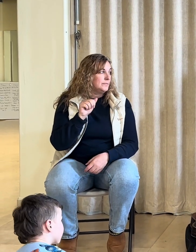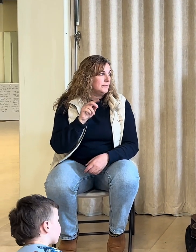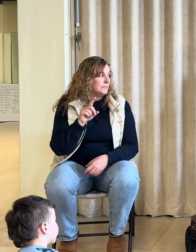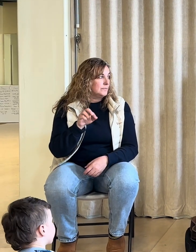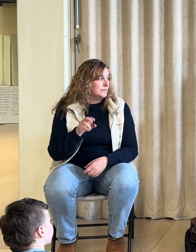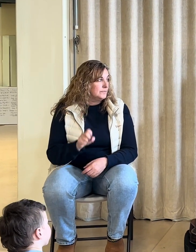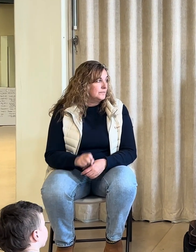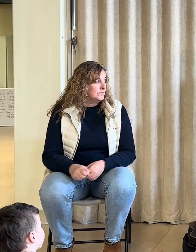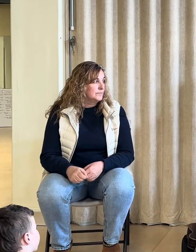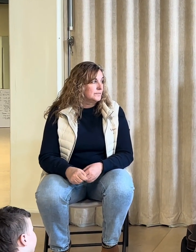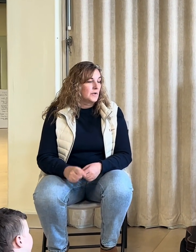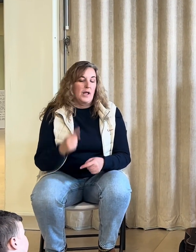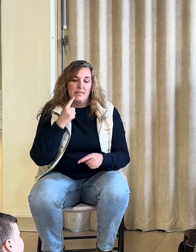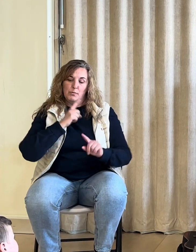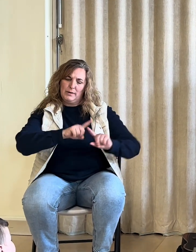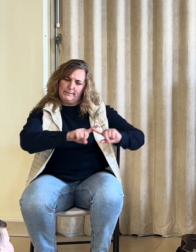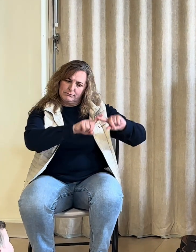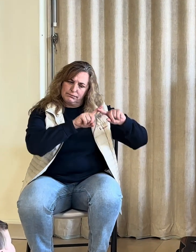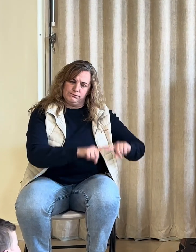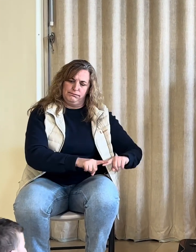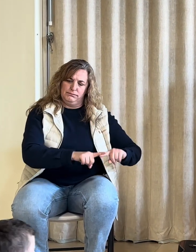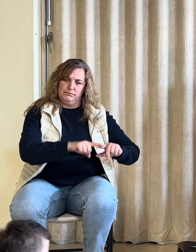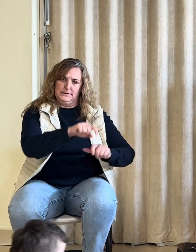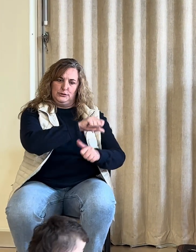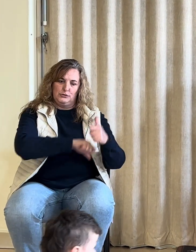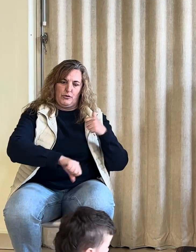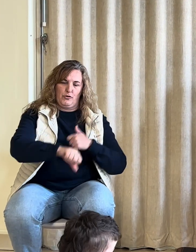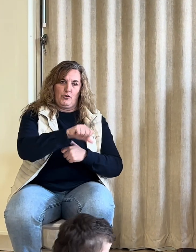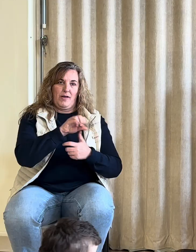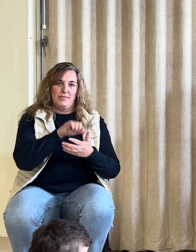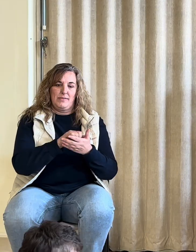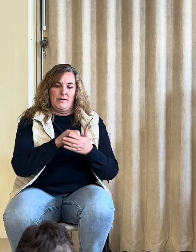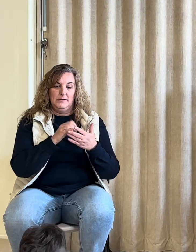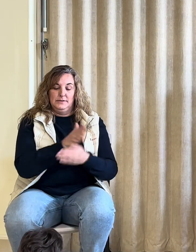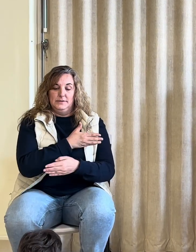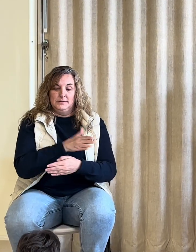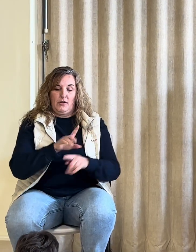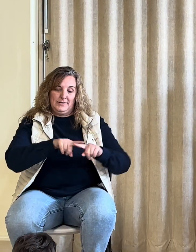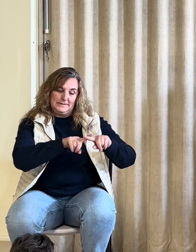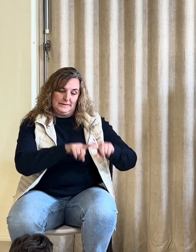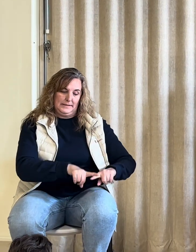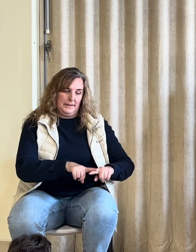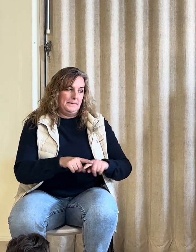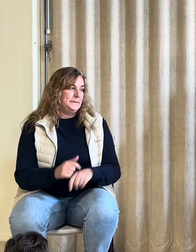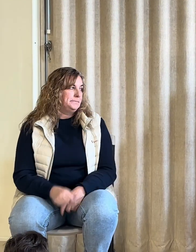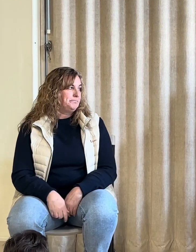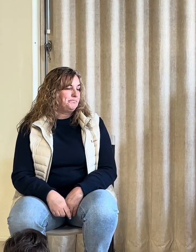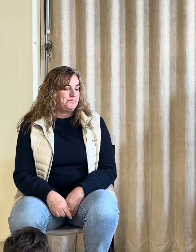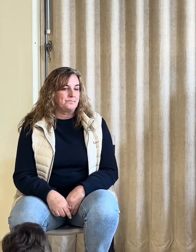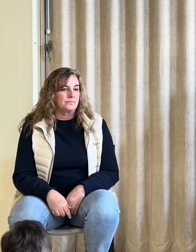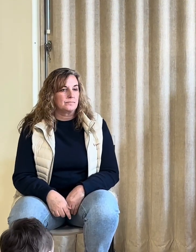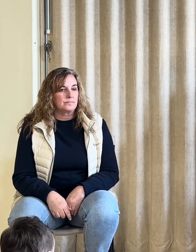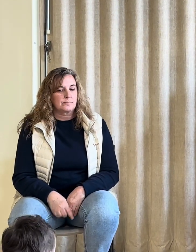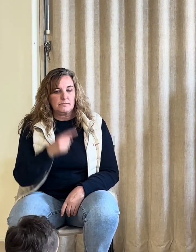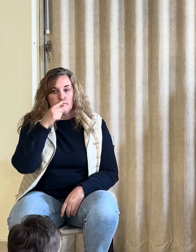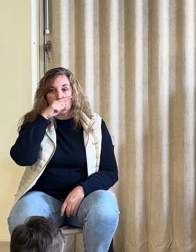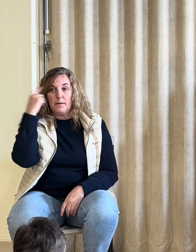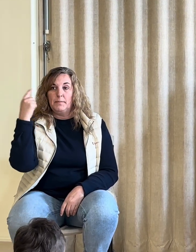that we lean on each other. And this song is called Lean On Me. Because Black history is